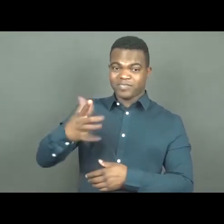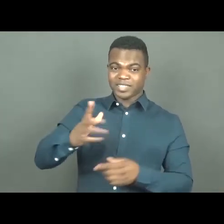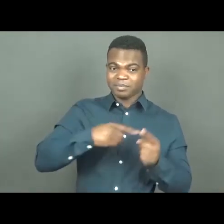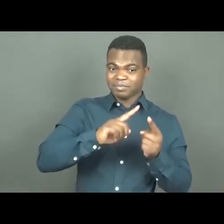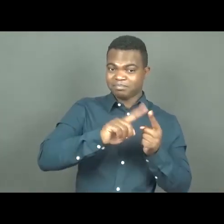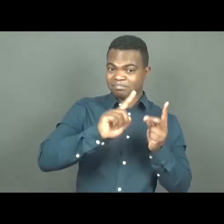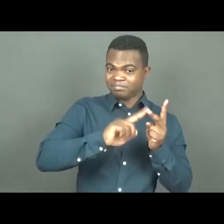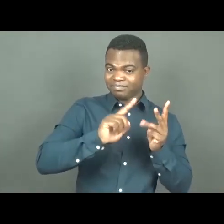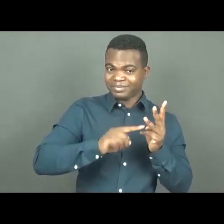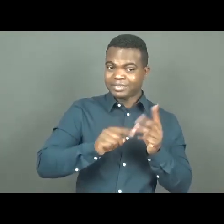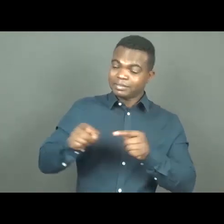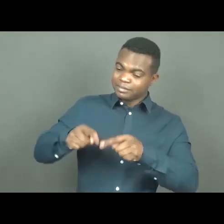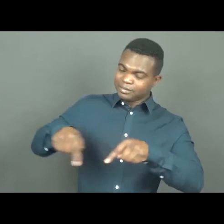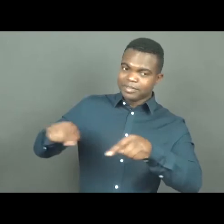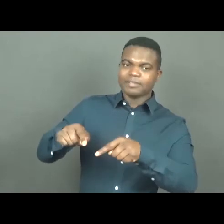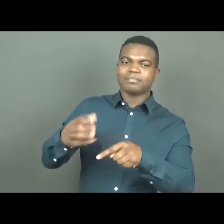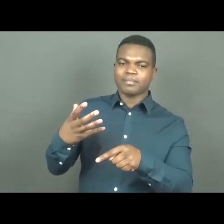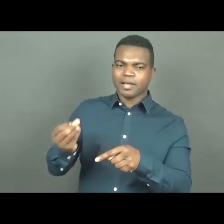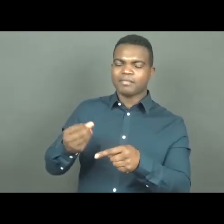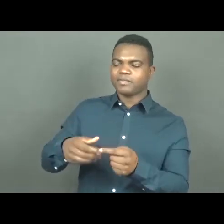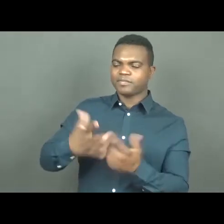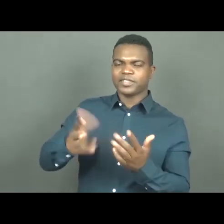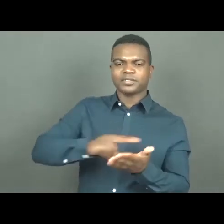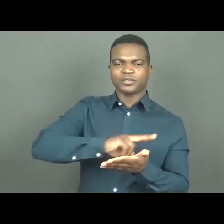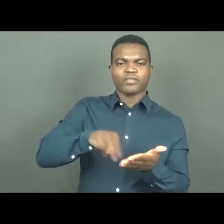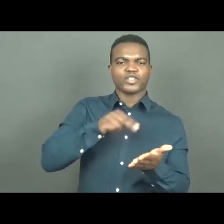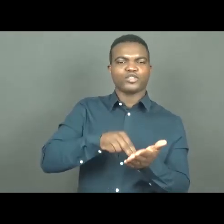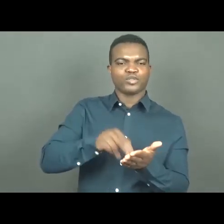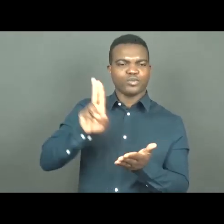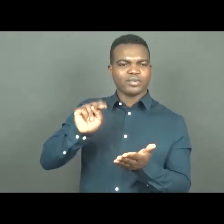Now that we've had in those countries the disability monograph, one of the